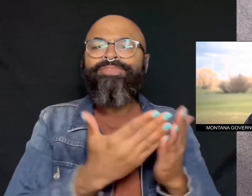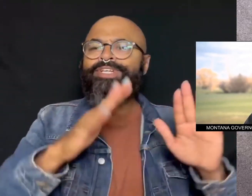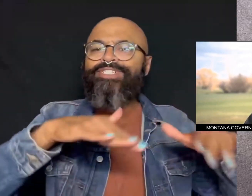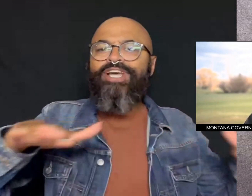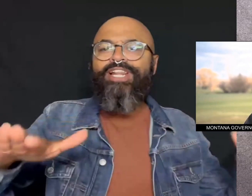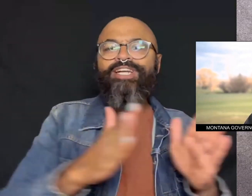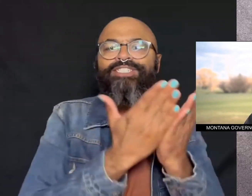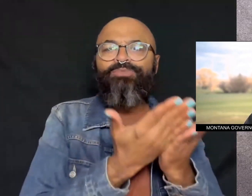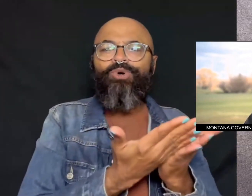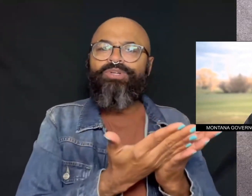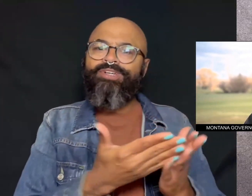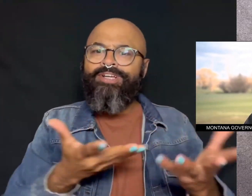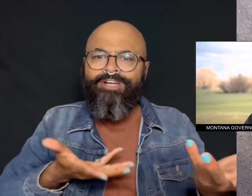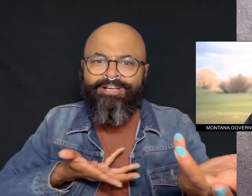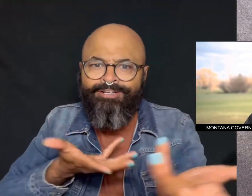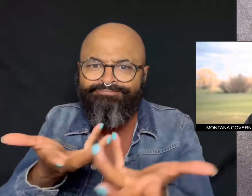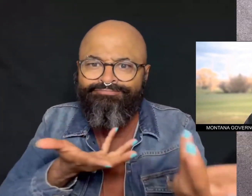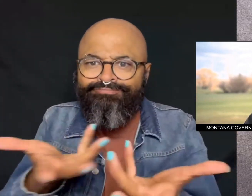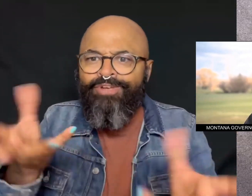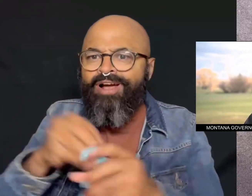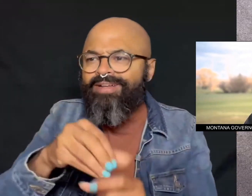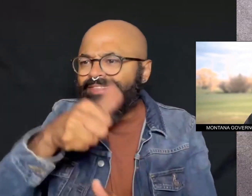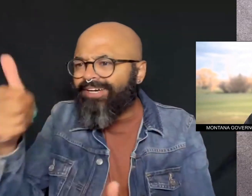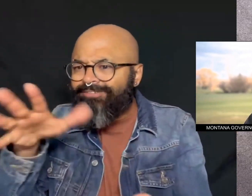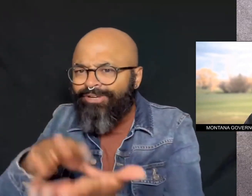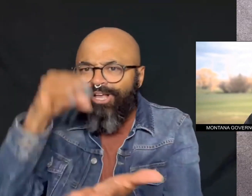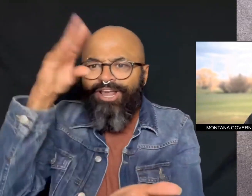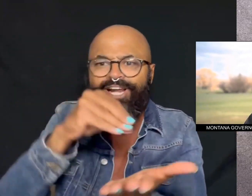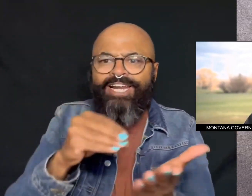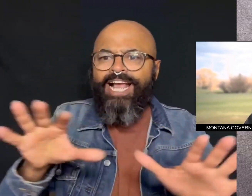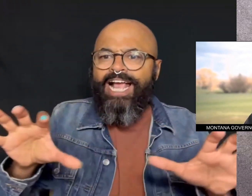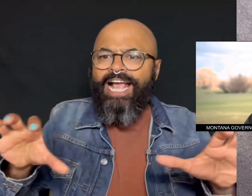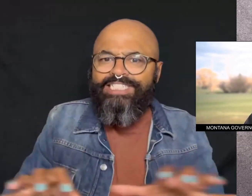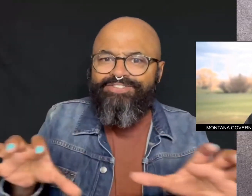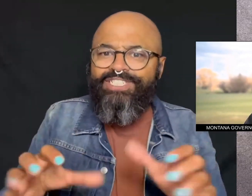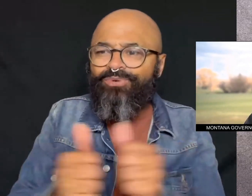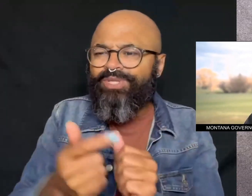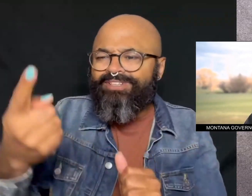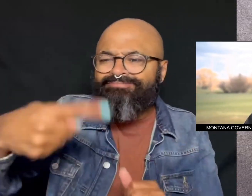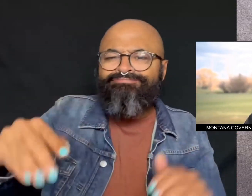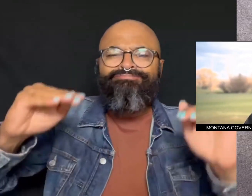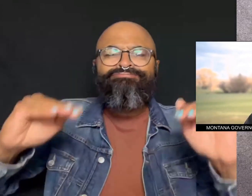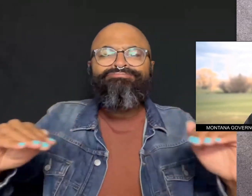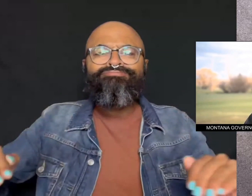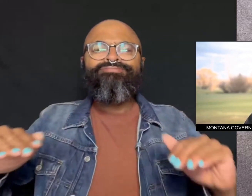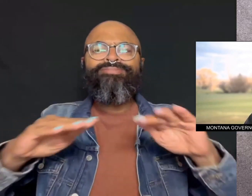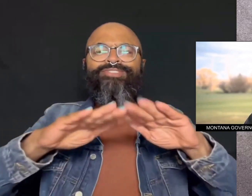reads children's books and engages in other learning activities with minor children. Present